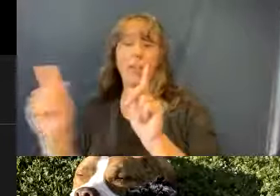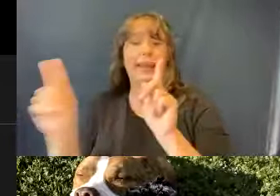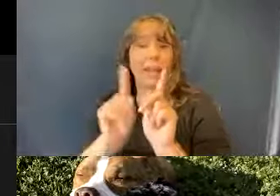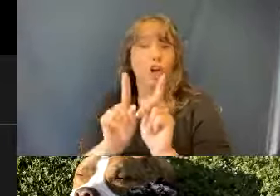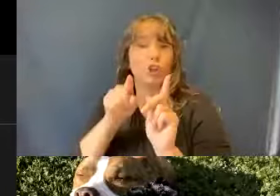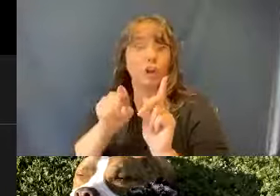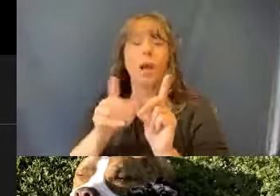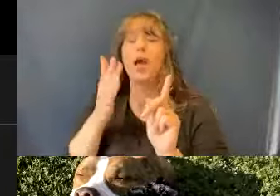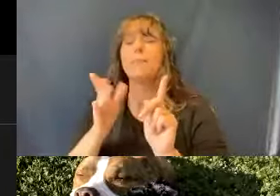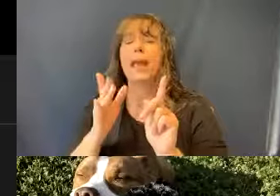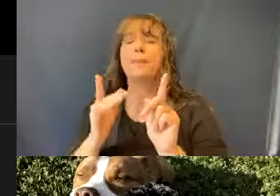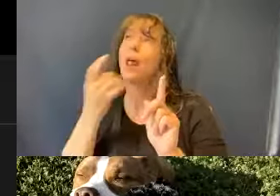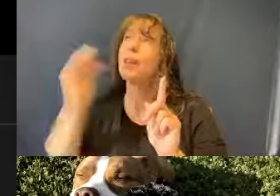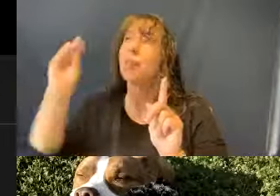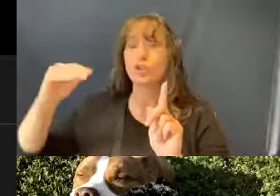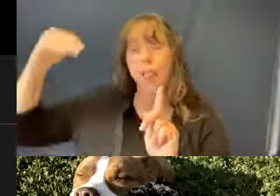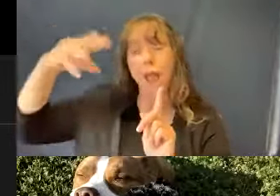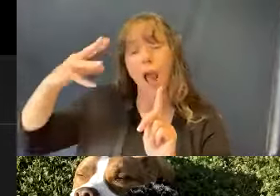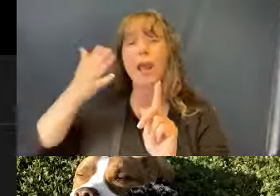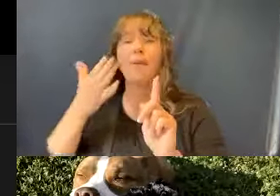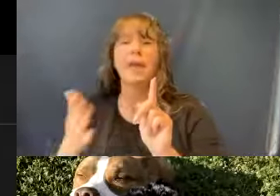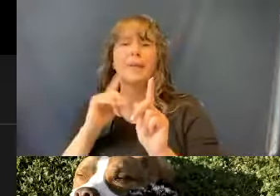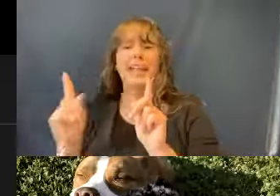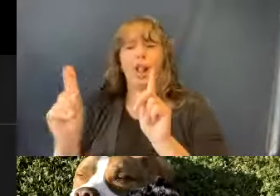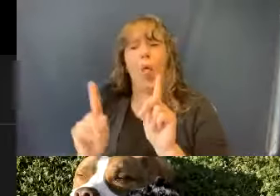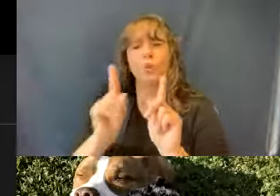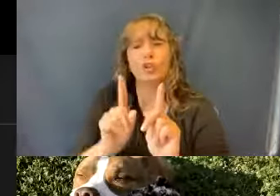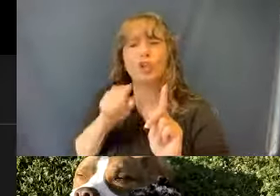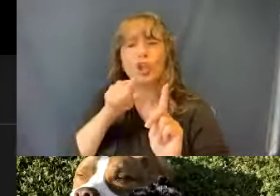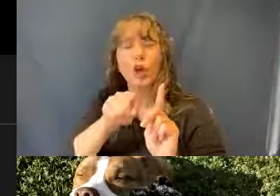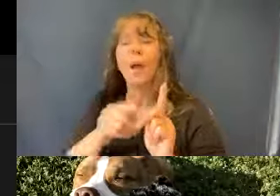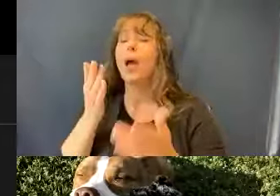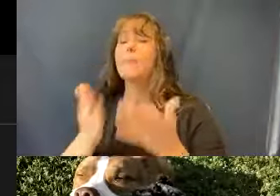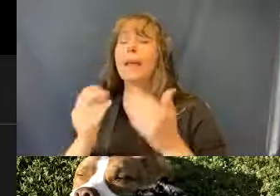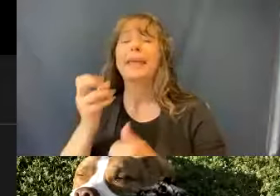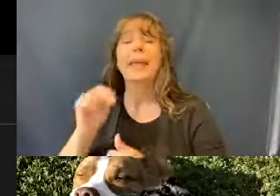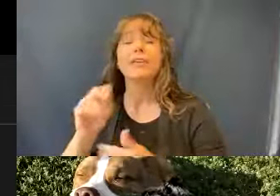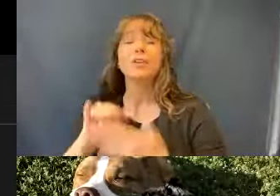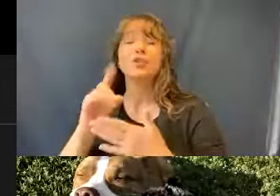turning on a light, maybe just getting closer to you. They may even do environmental control